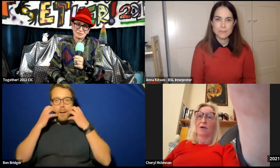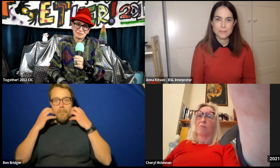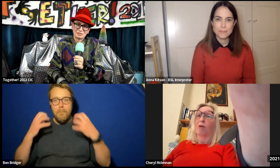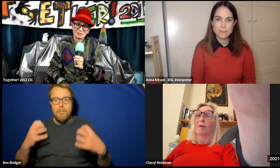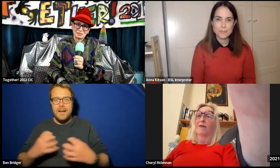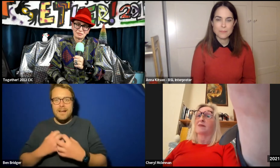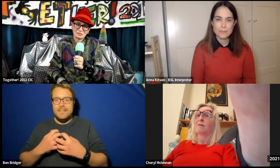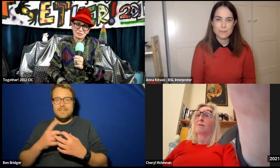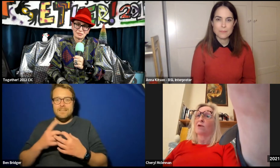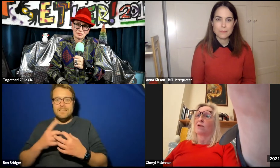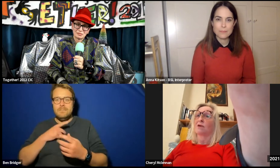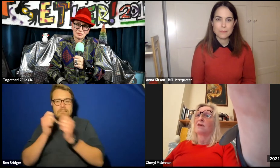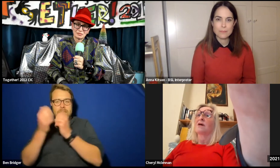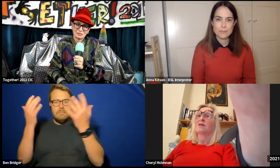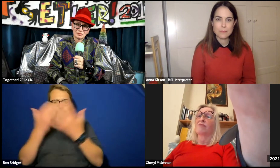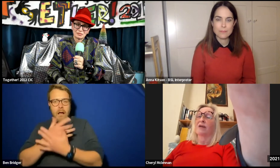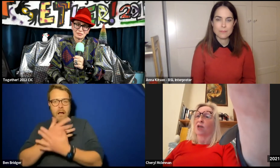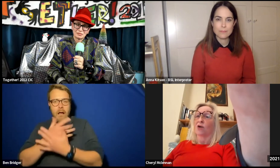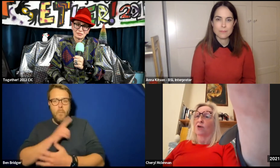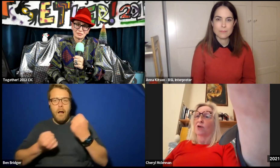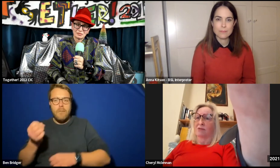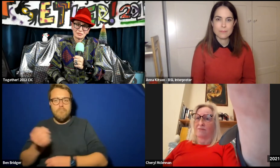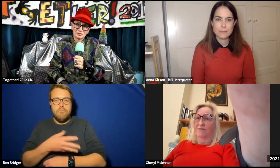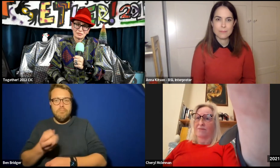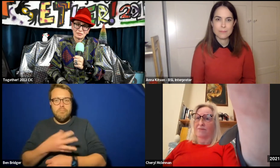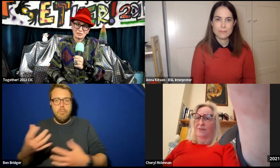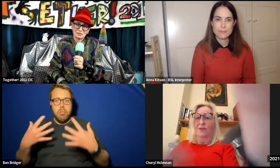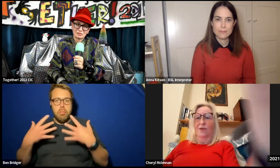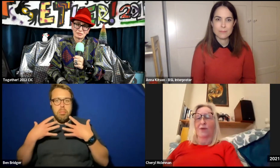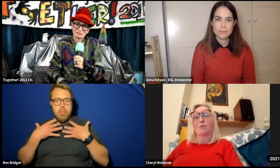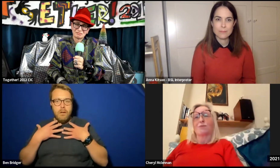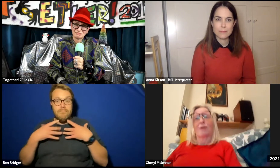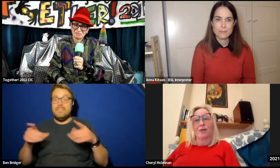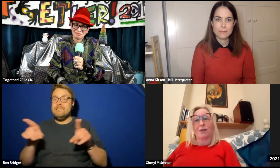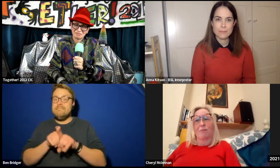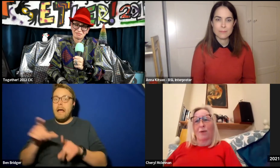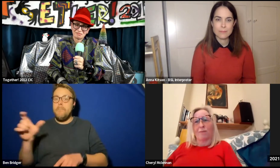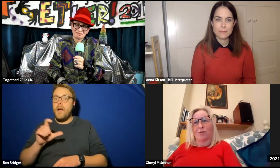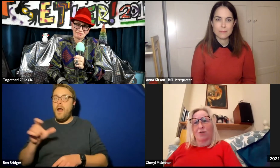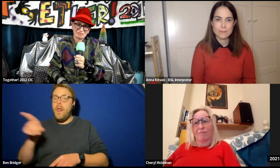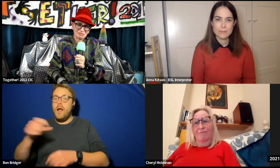The same colour as Freddie's lungs. So, those are my two little poems.